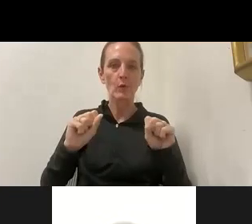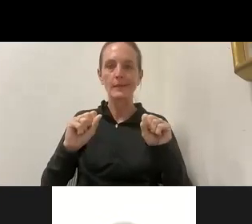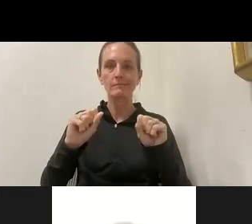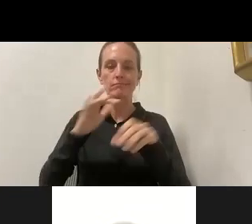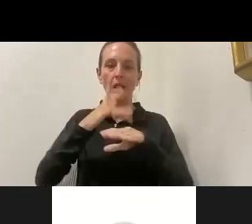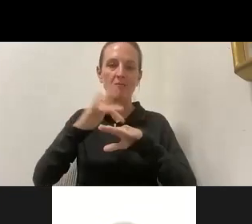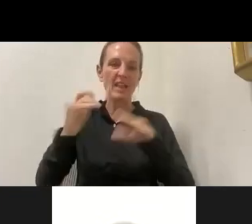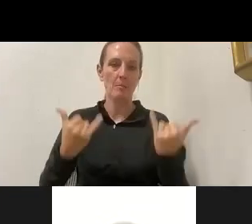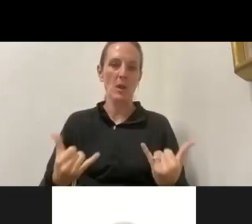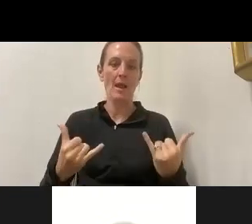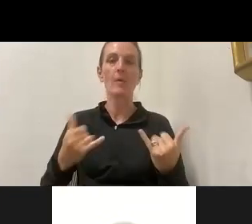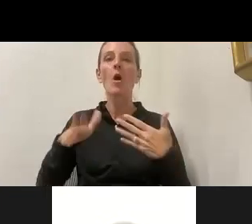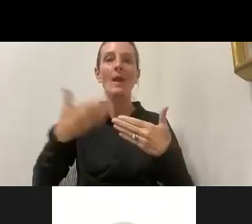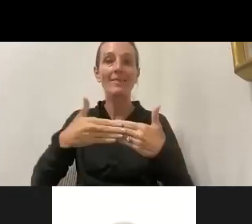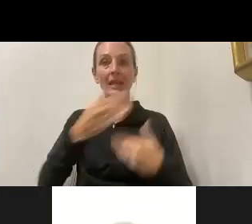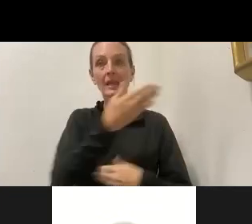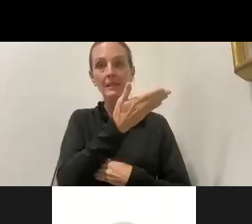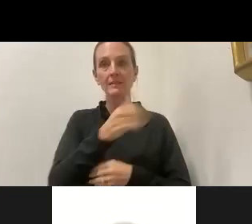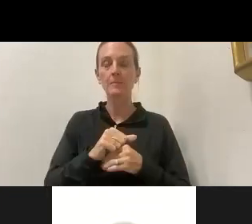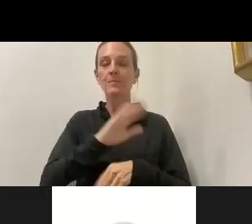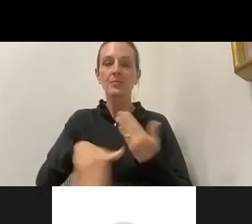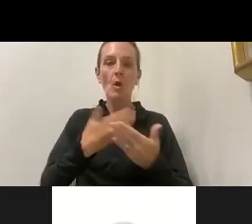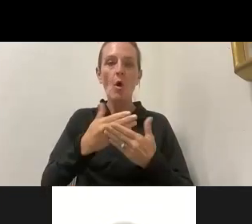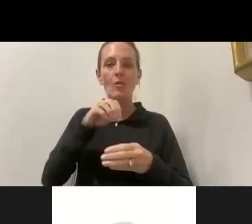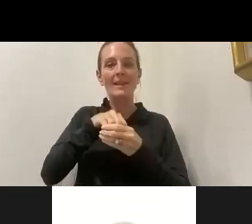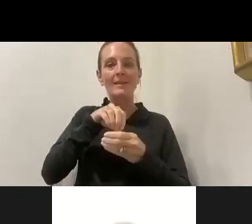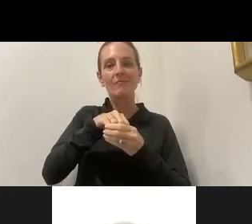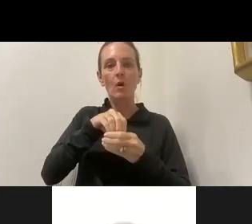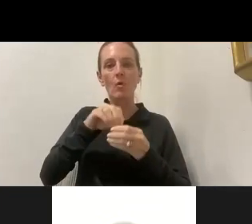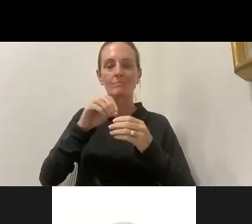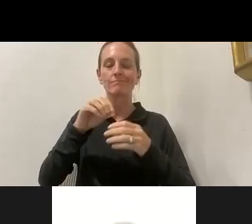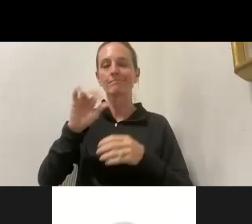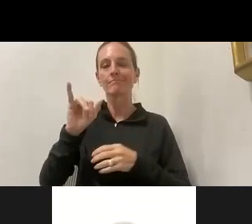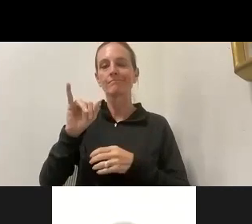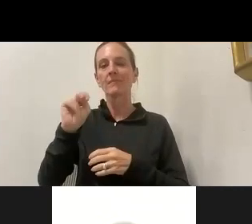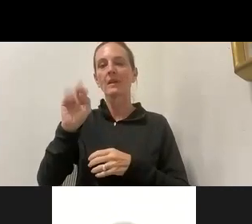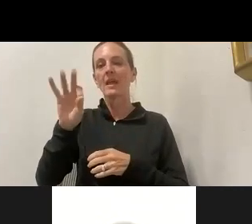the next slide, looks at all Infrastructure grants that are out there right now. And the next slide,